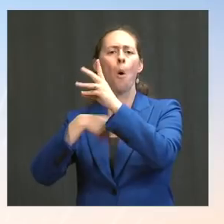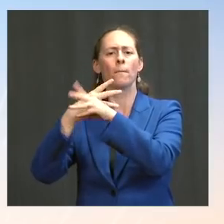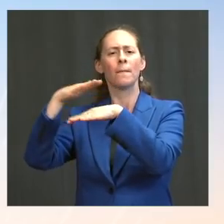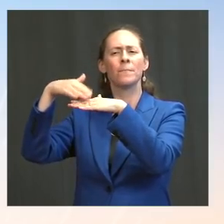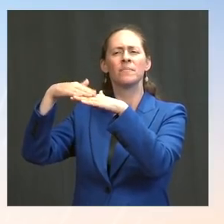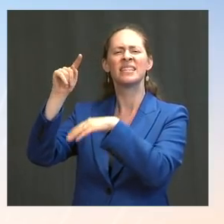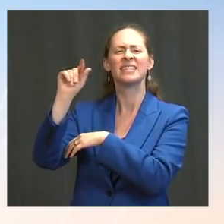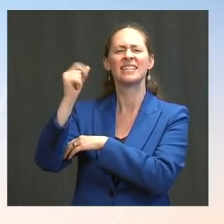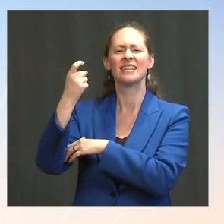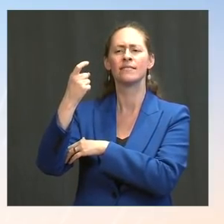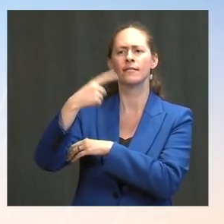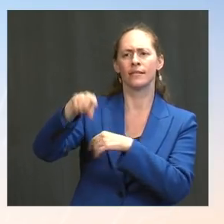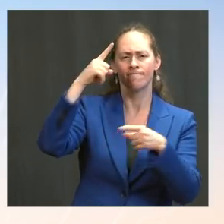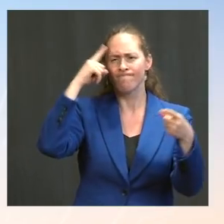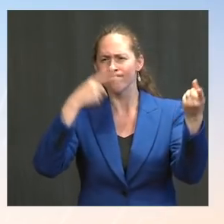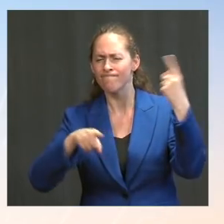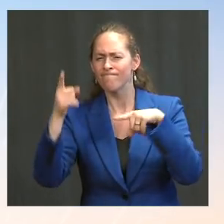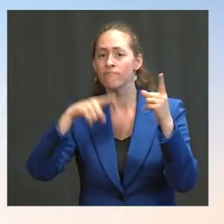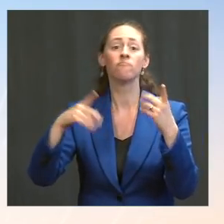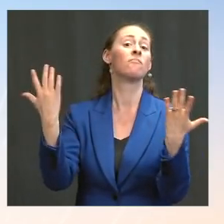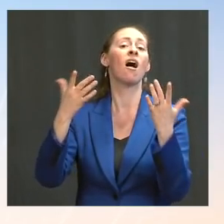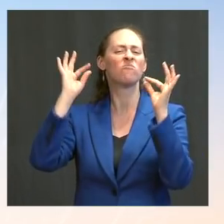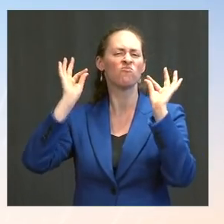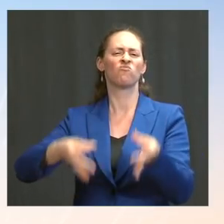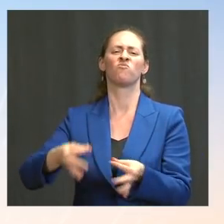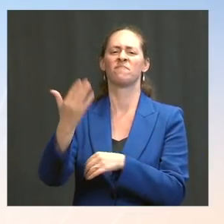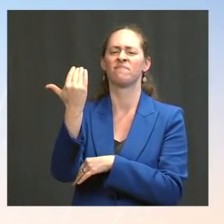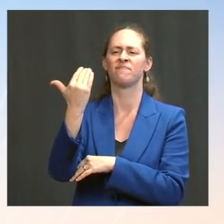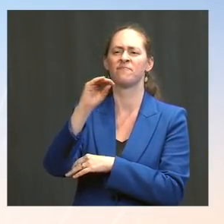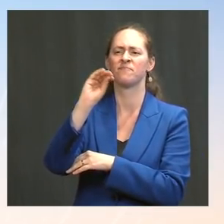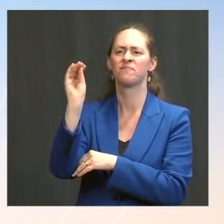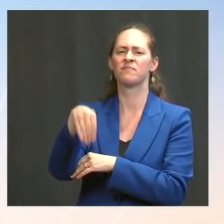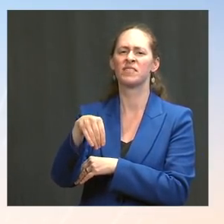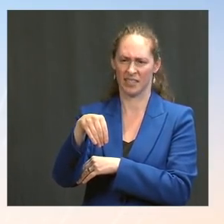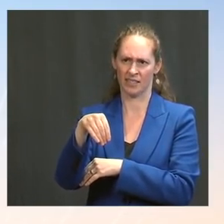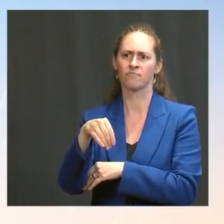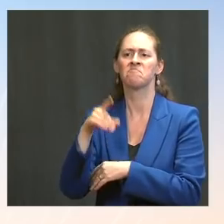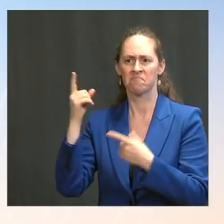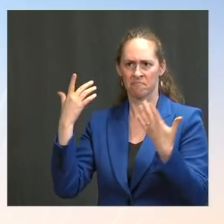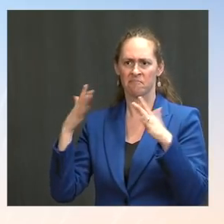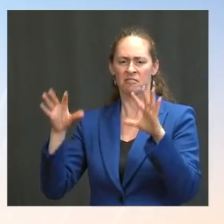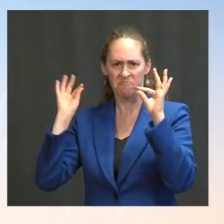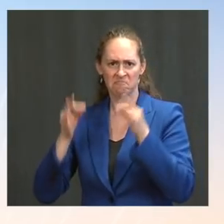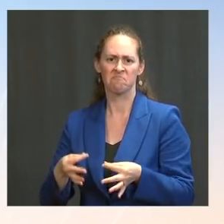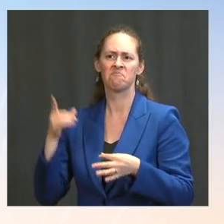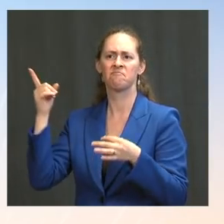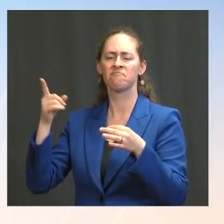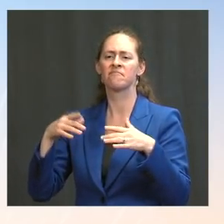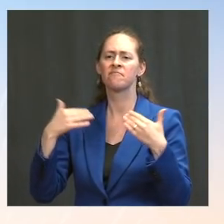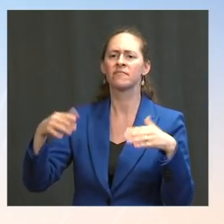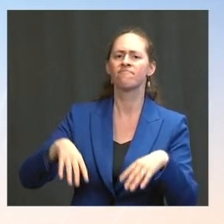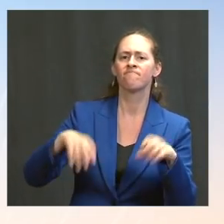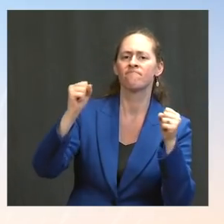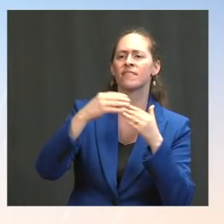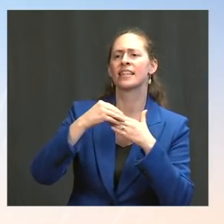in our economic strategy from the beginning of this administration to try to help to galvanize a global effort